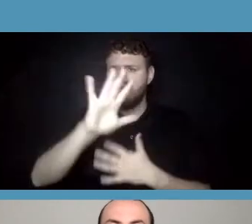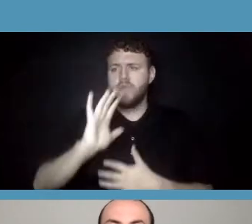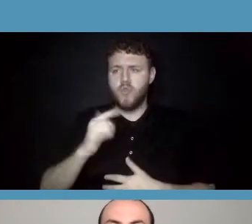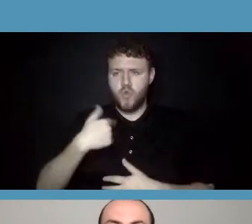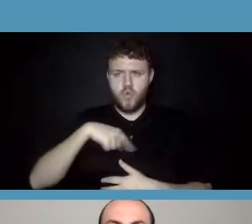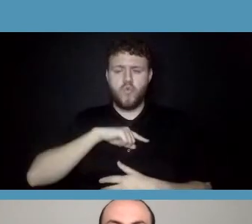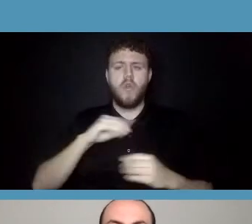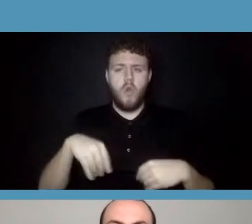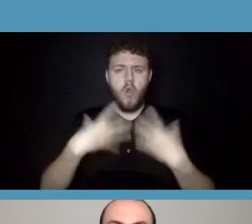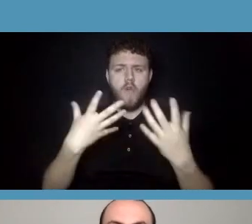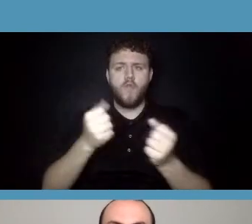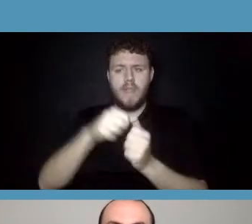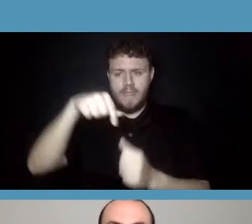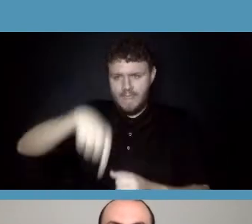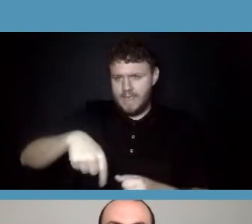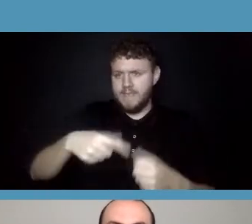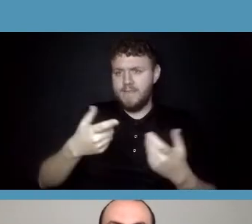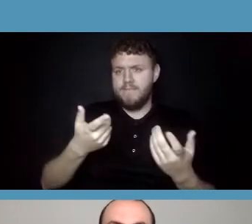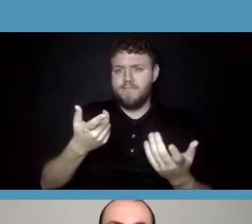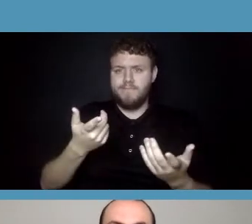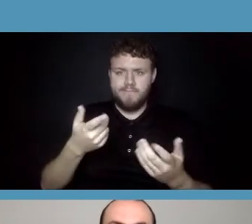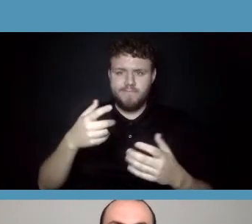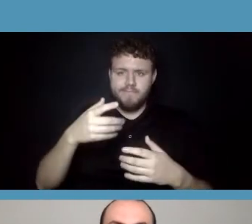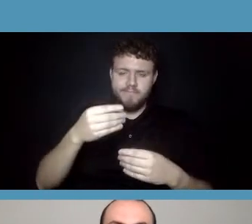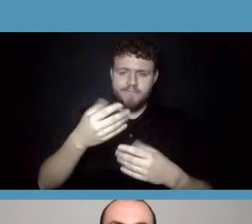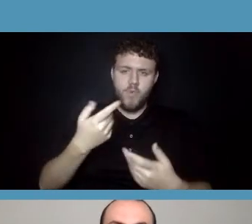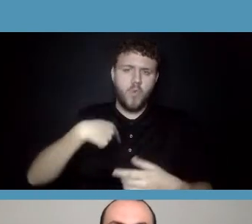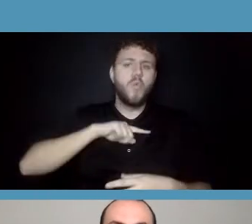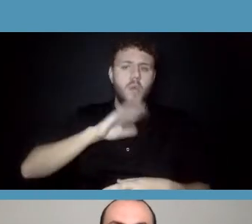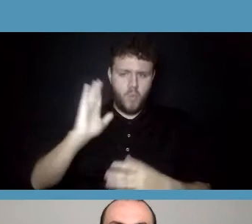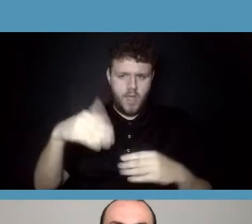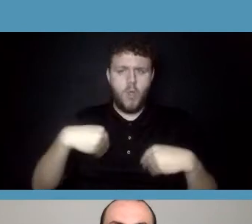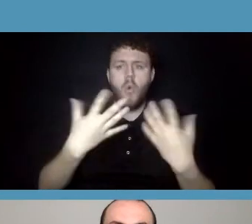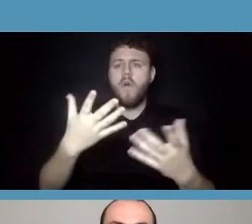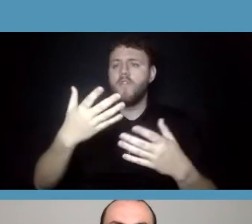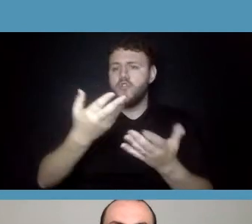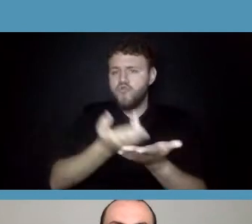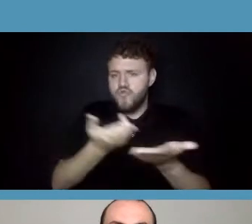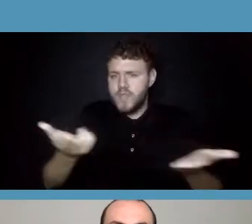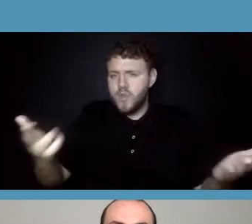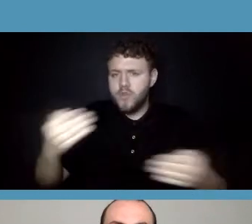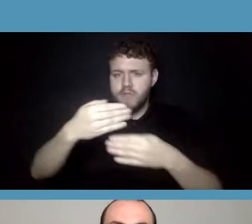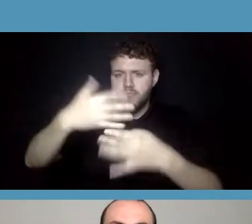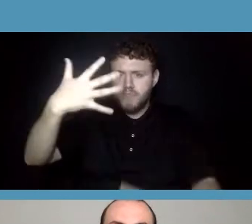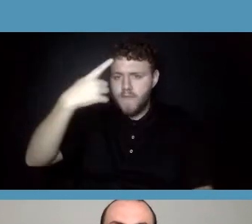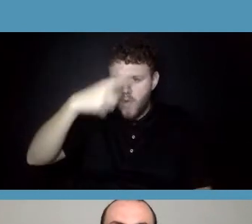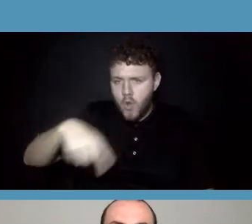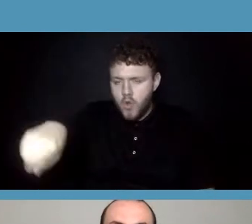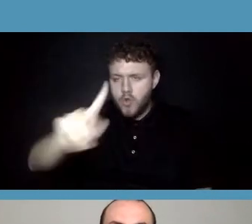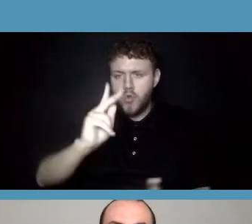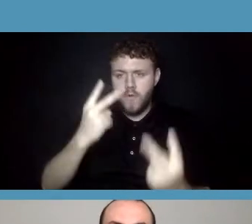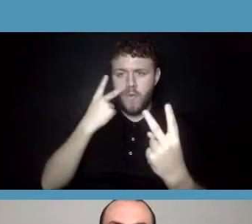with this talk is a list of resources. So if that is not on there already about where